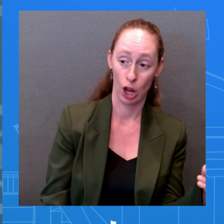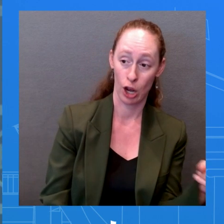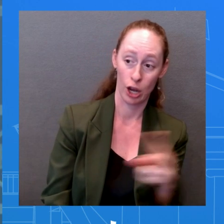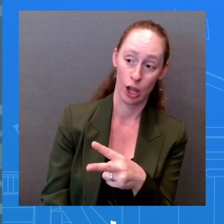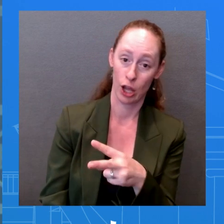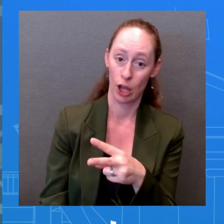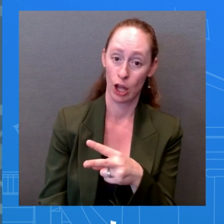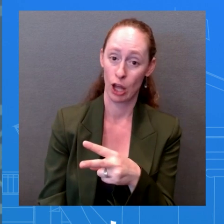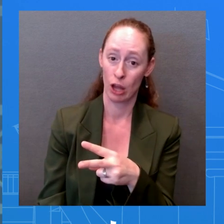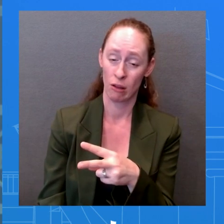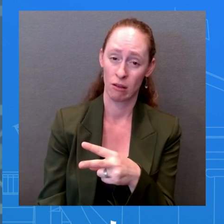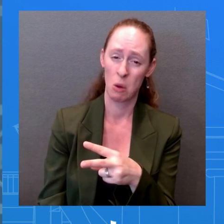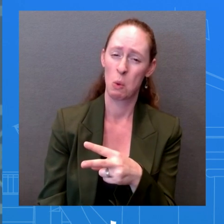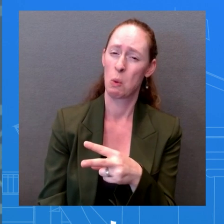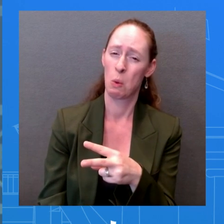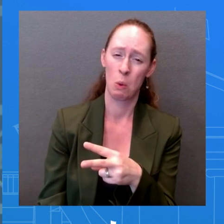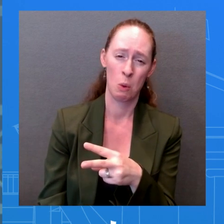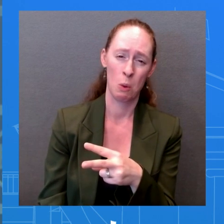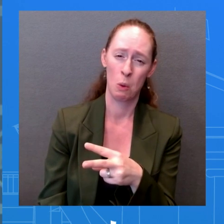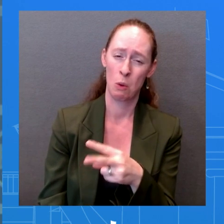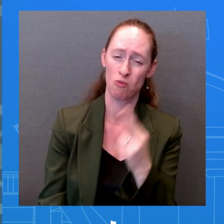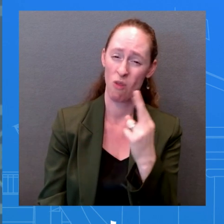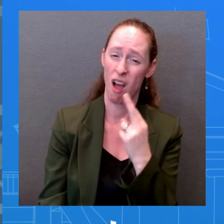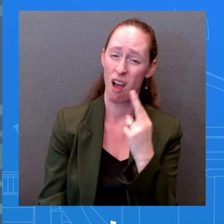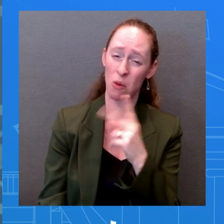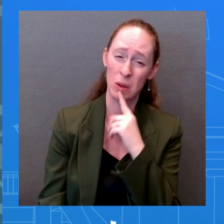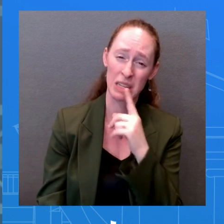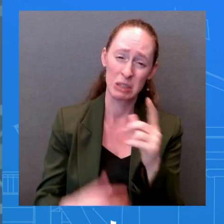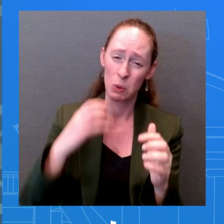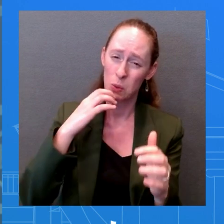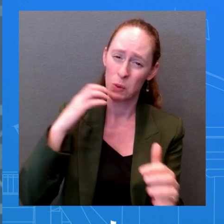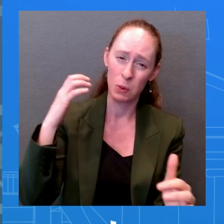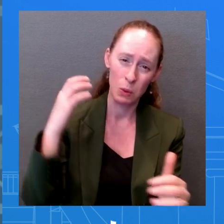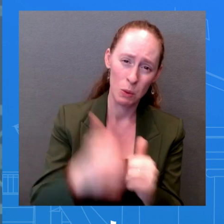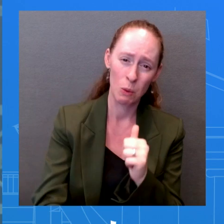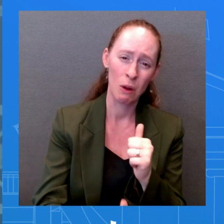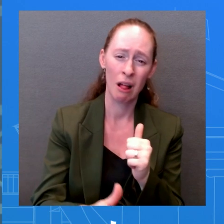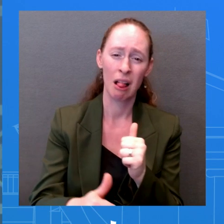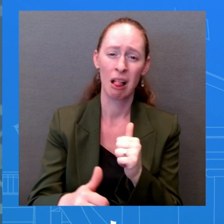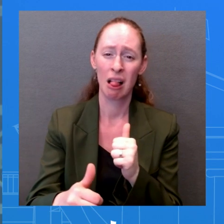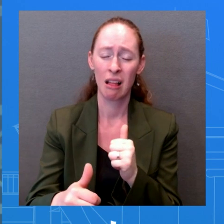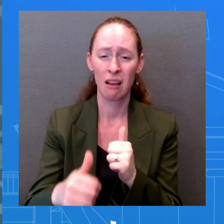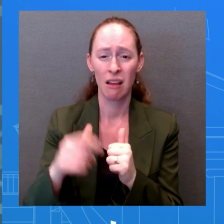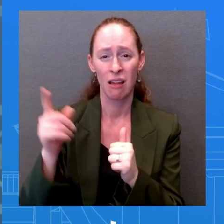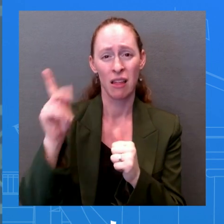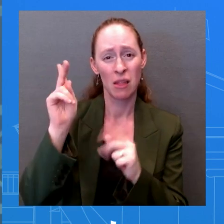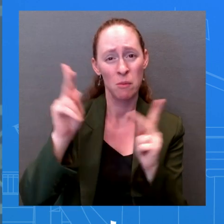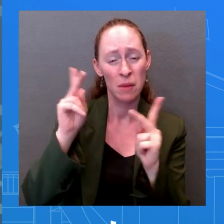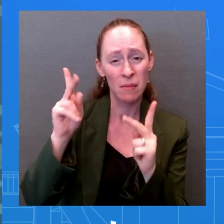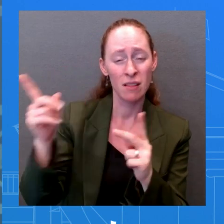with migrants and families and children who are fleeing communism. That is what they're fleeing; they're fleeing communism.